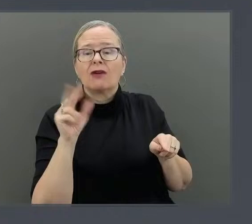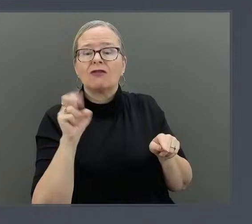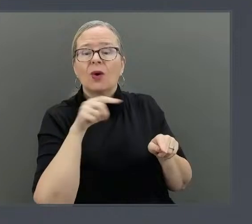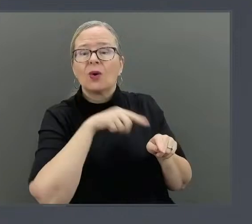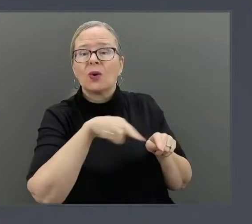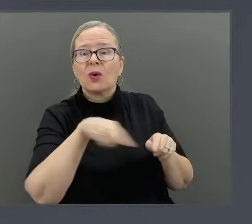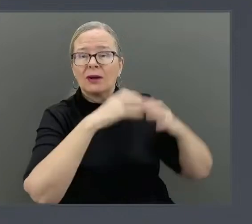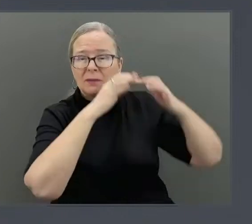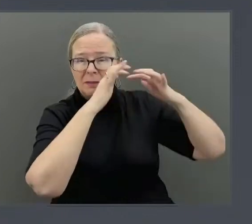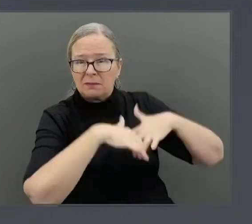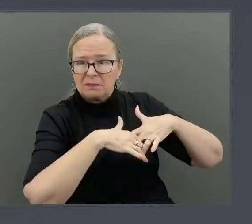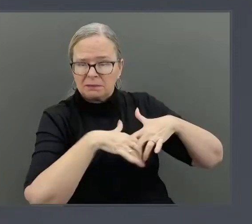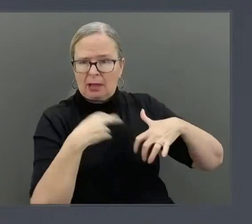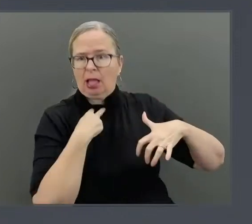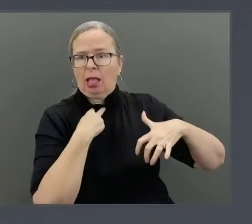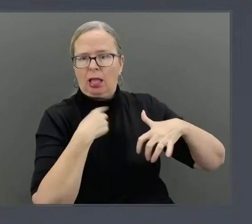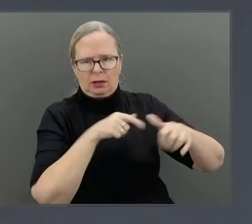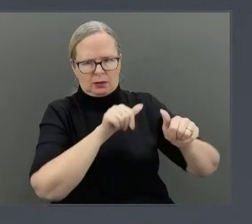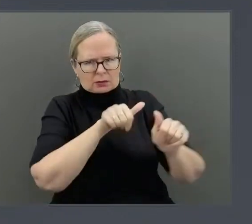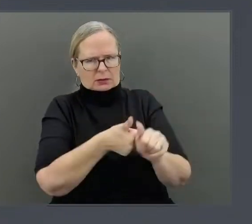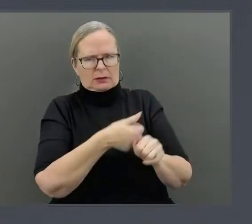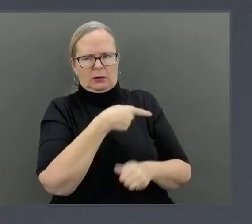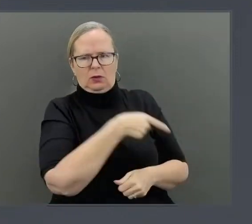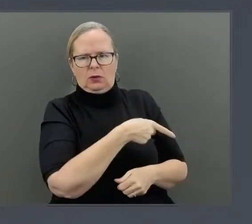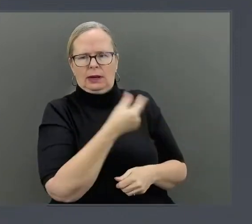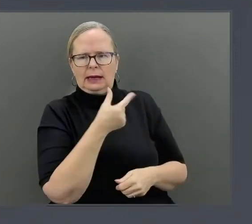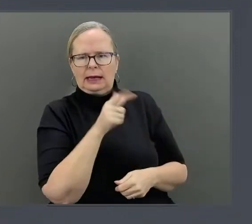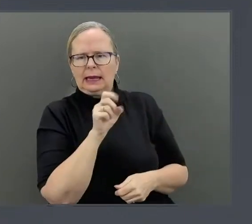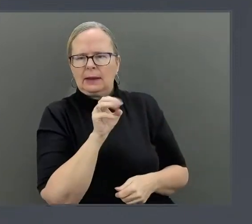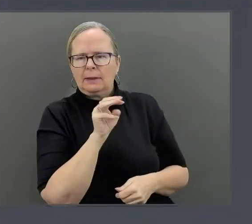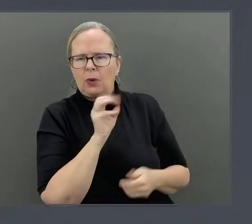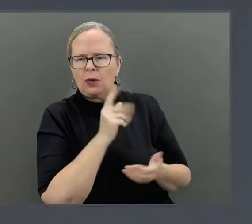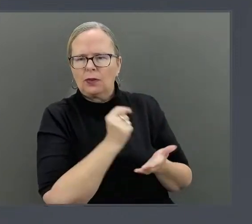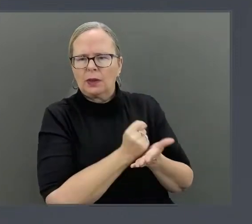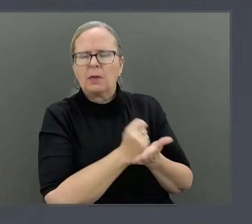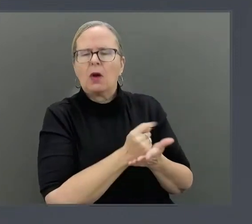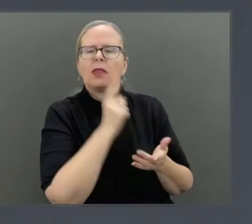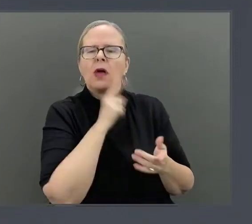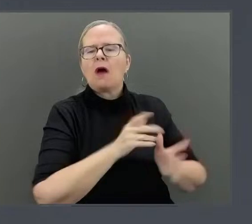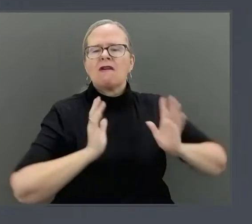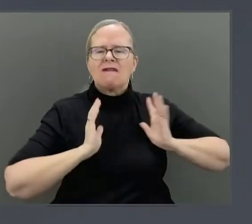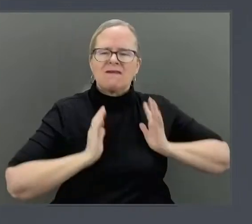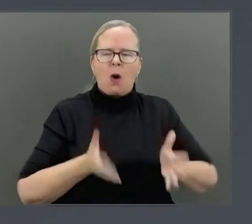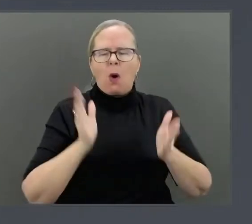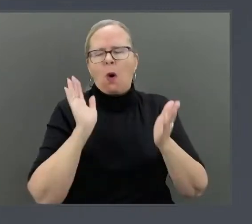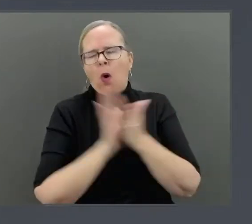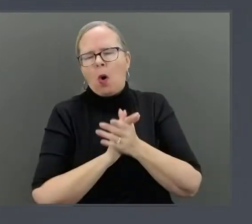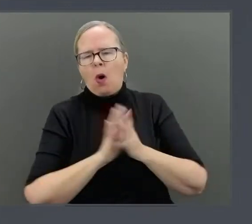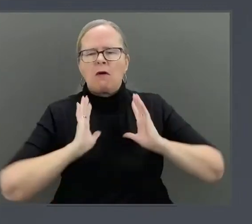our use of water and to make sure that emergency users like hospitals and firefighters have access